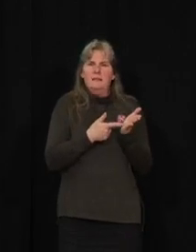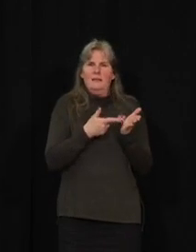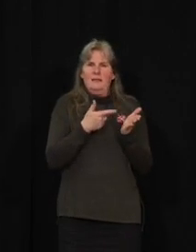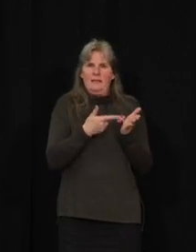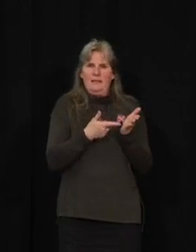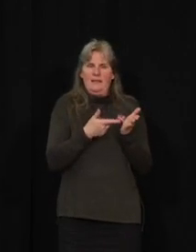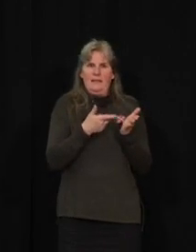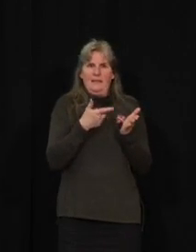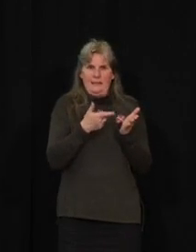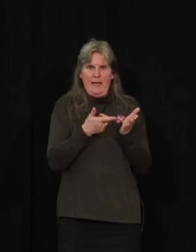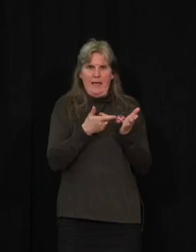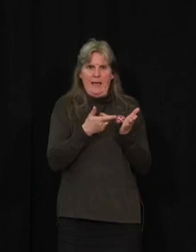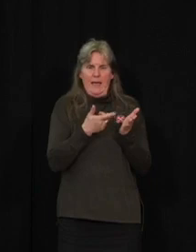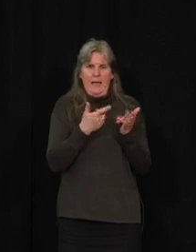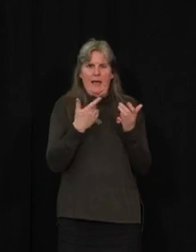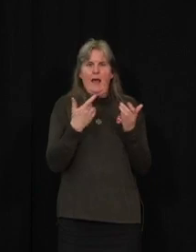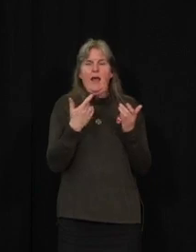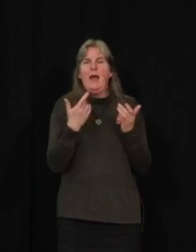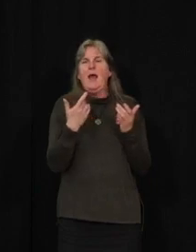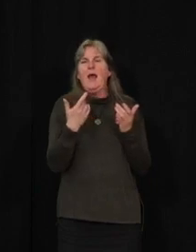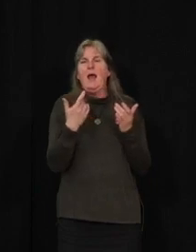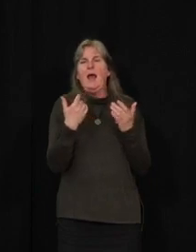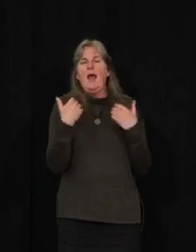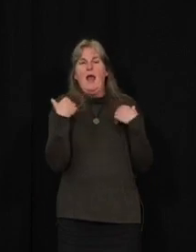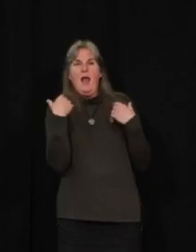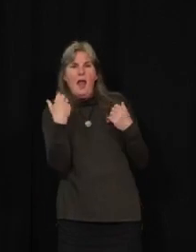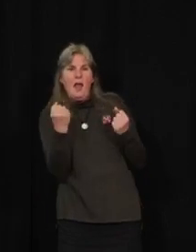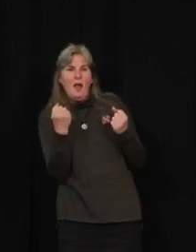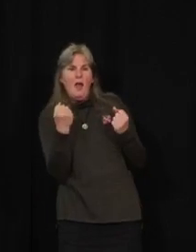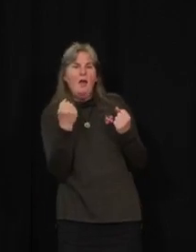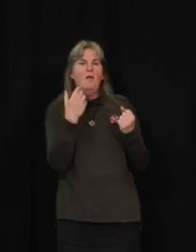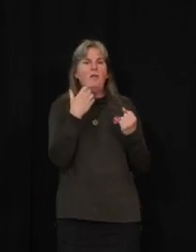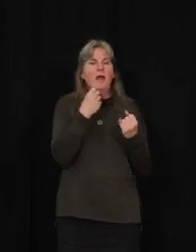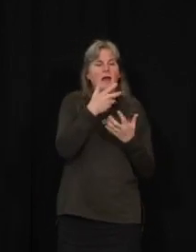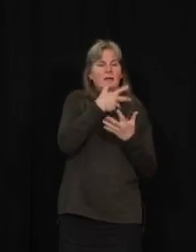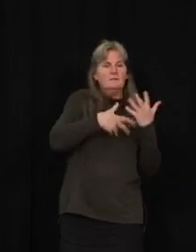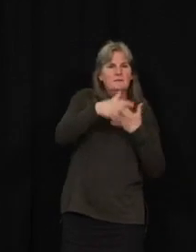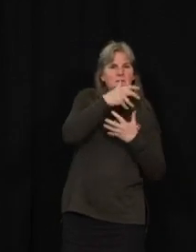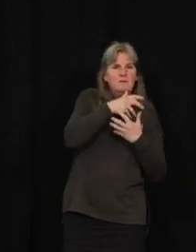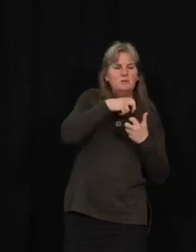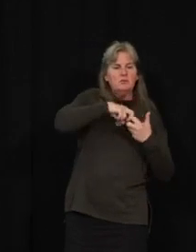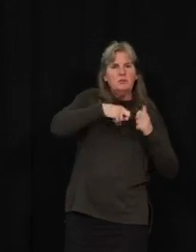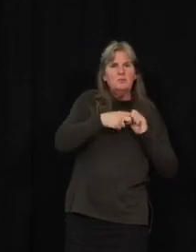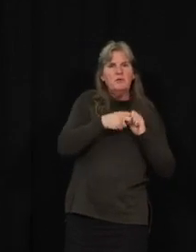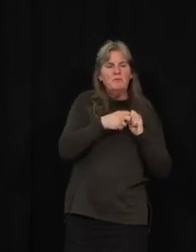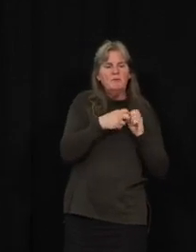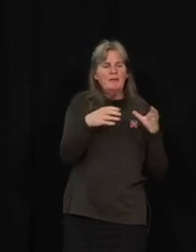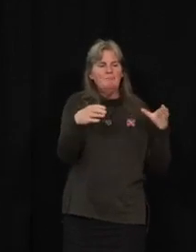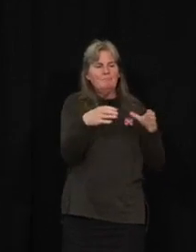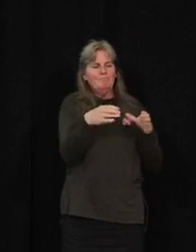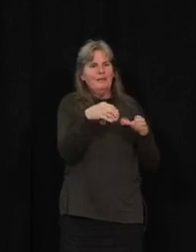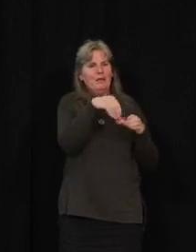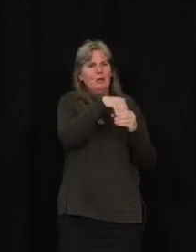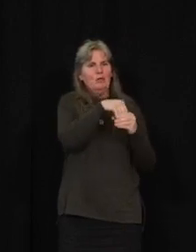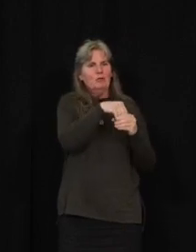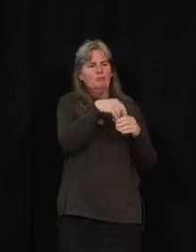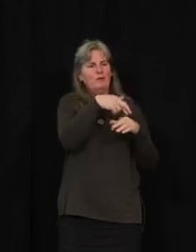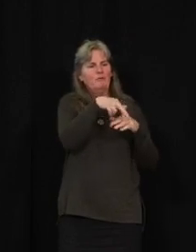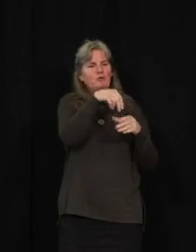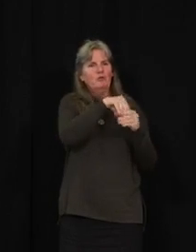substance use disorders is withn the catch, as at work, for the referred care clinic.